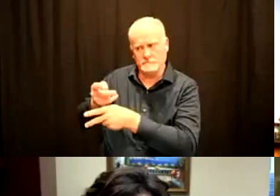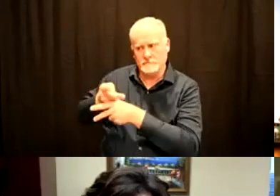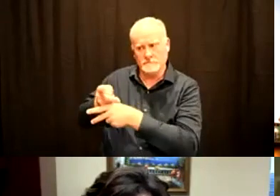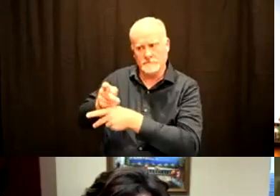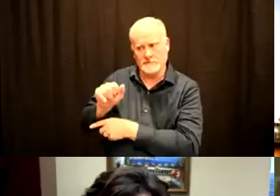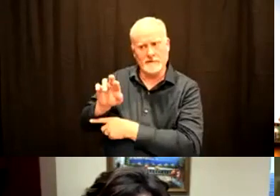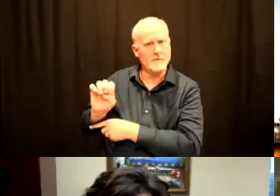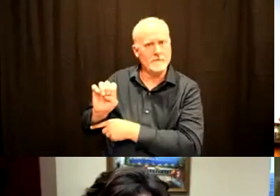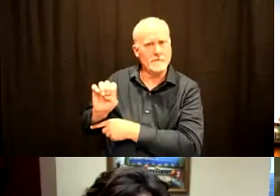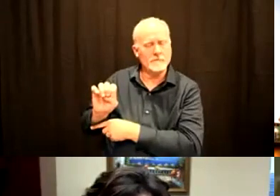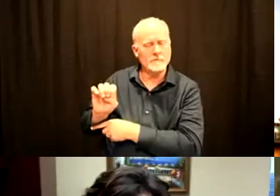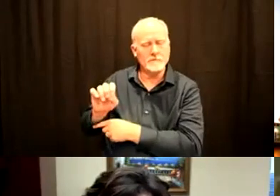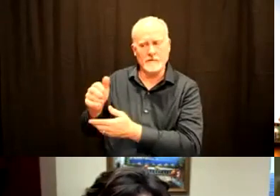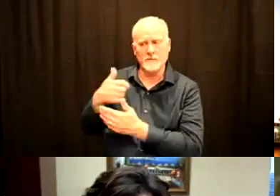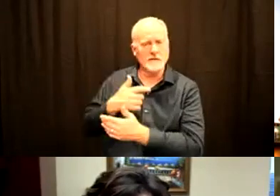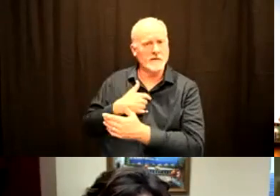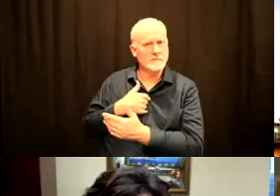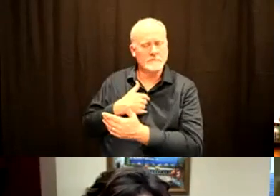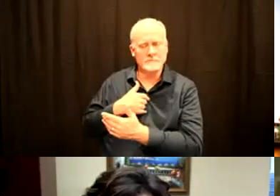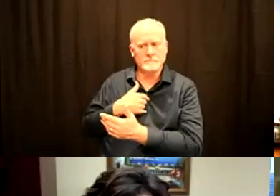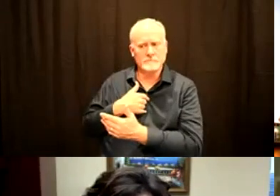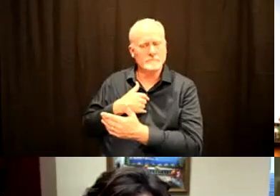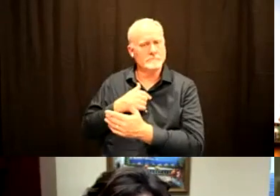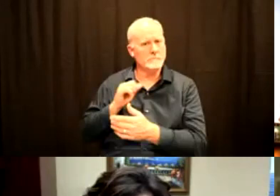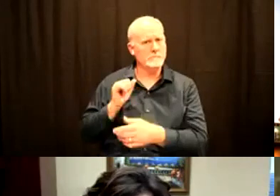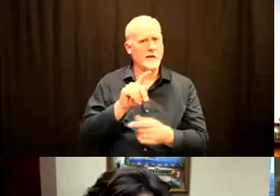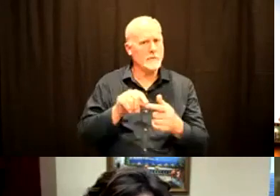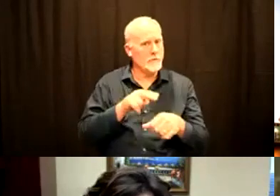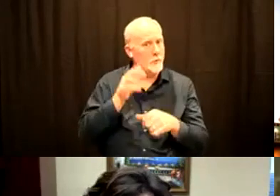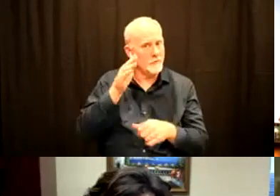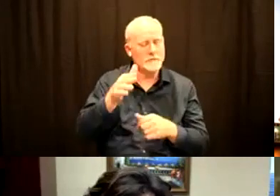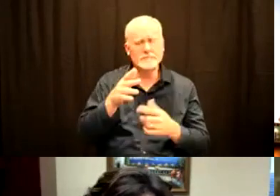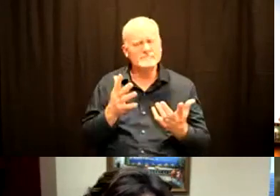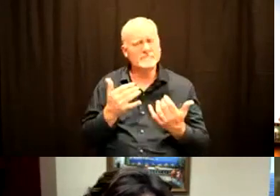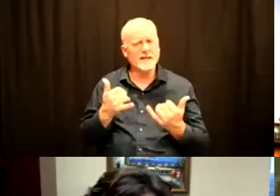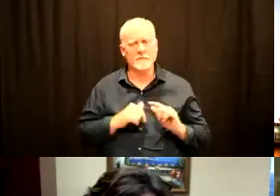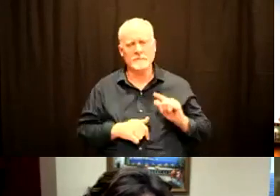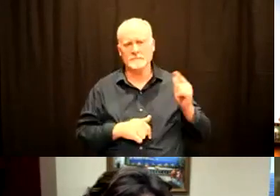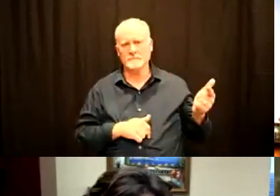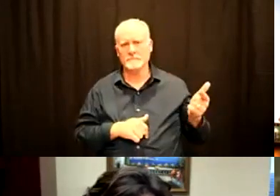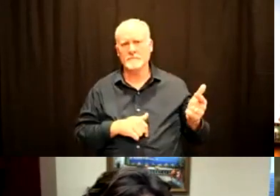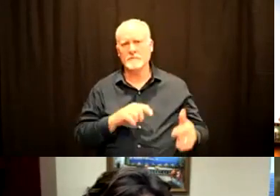return to our academic campus and community i'll stop with that and turn this over to suzanne judd